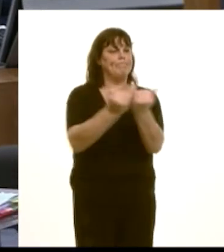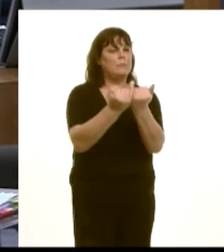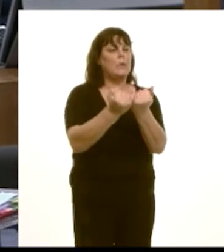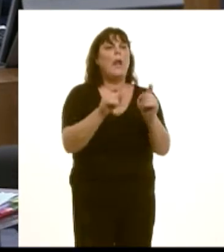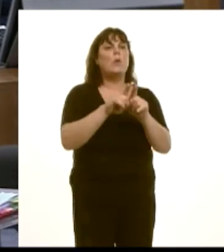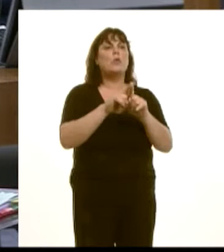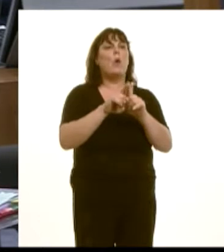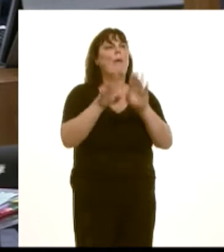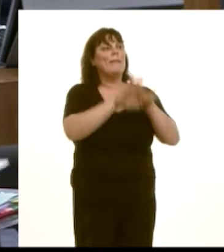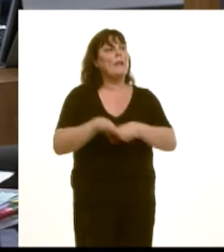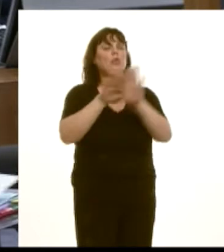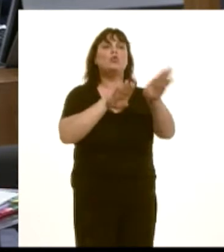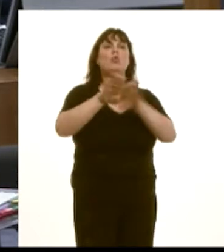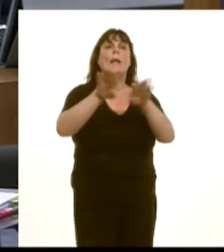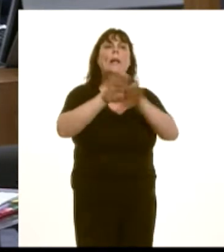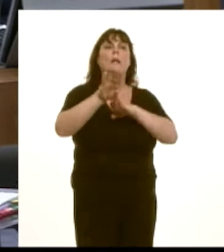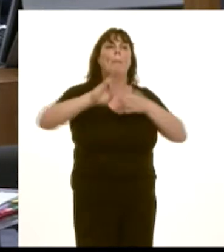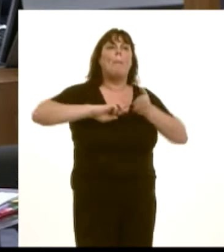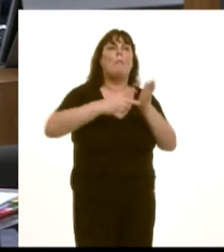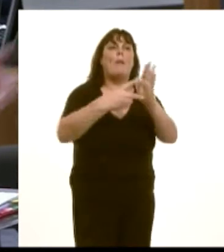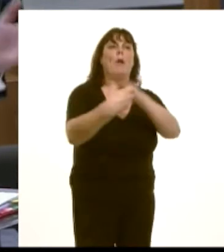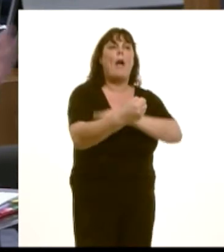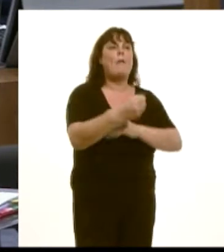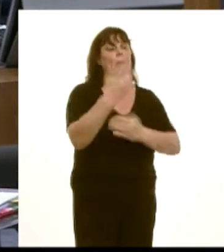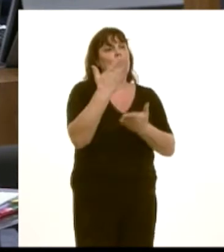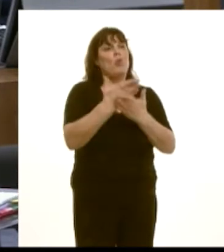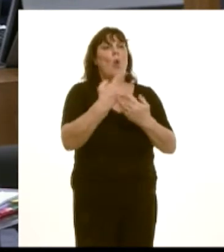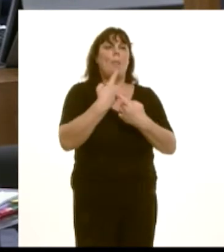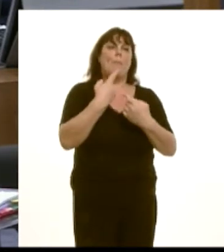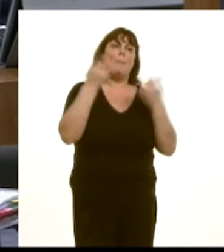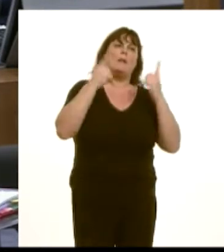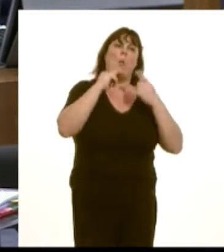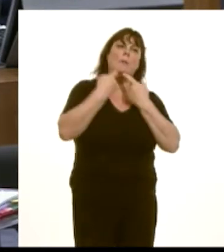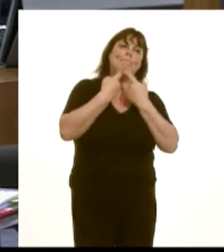with regard to that and I am sure that the Minister will expand on that in the course of the afternoon. Y Llywydd / The Presiding Officer: Before